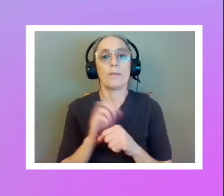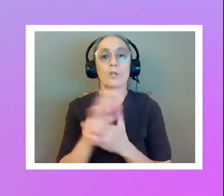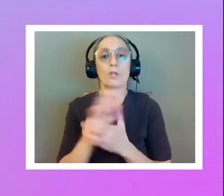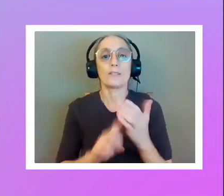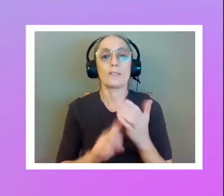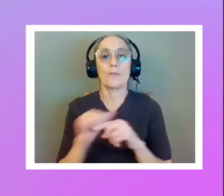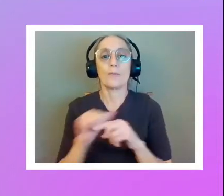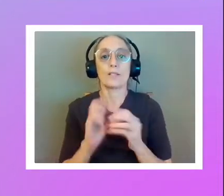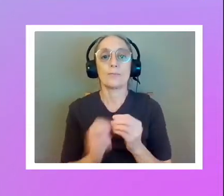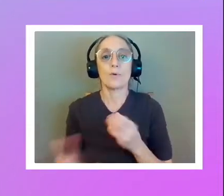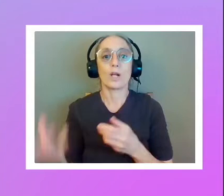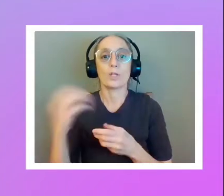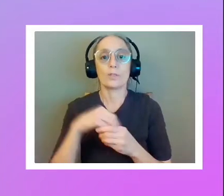Thank you all for joining me today.